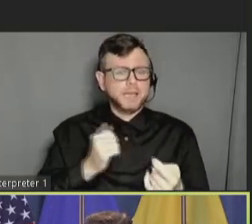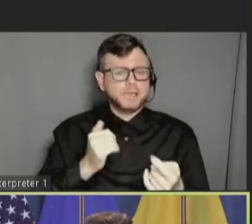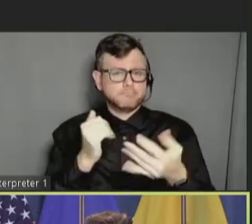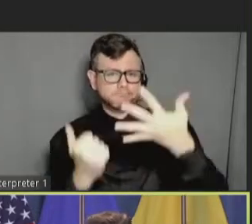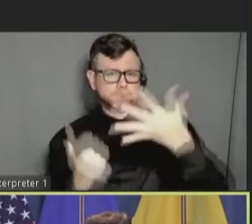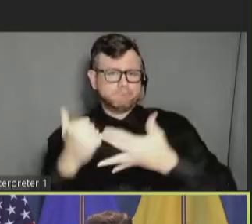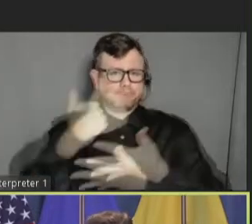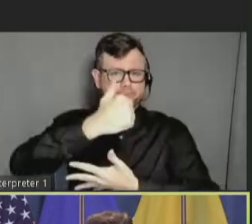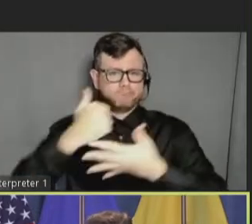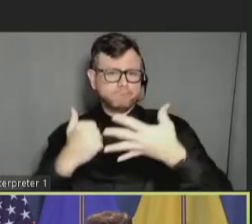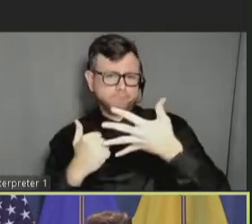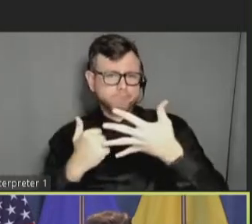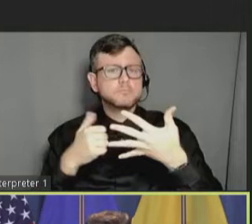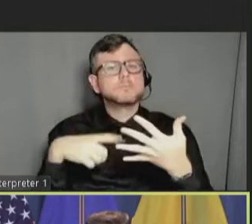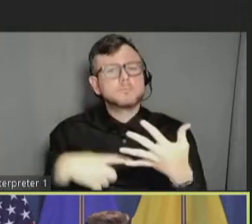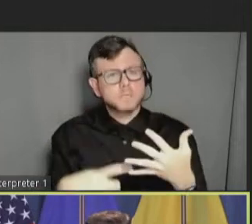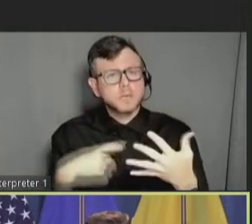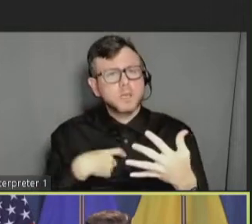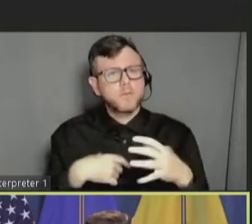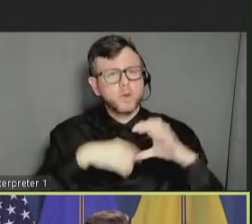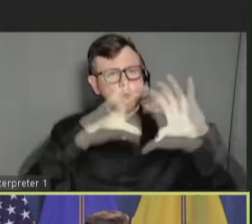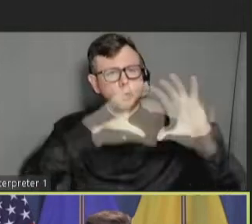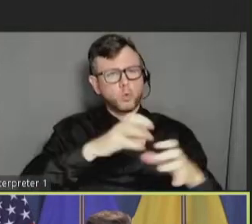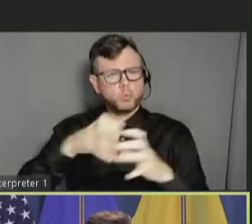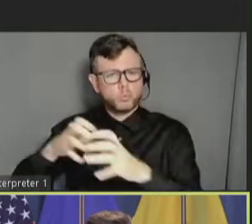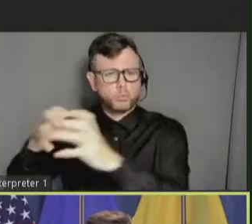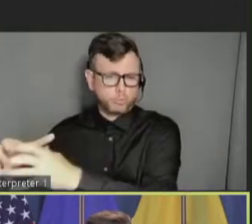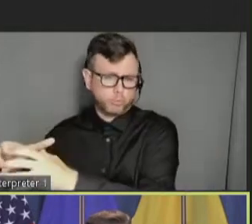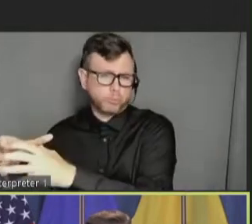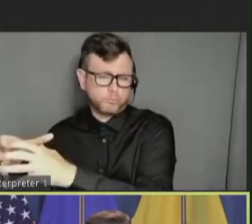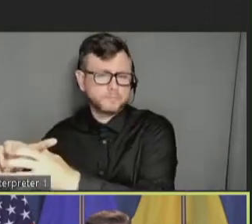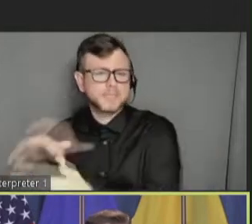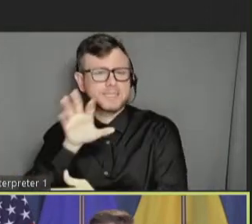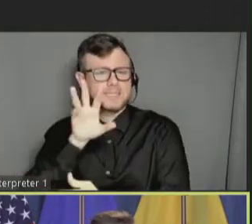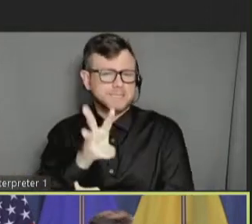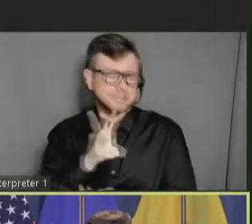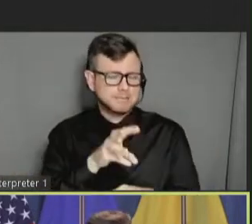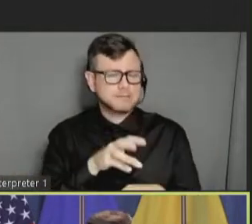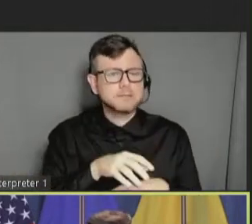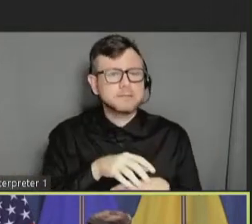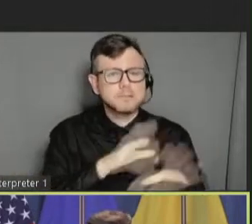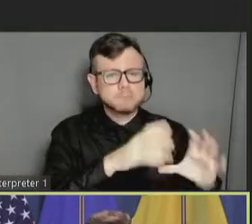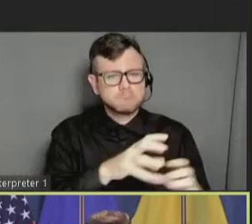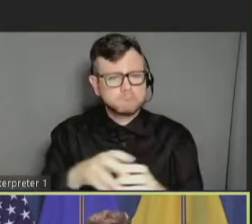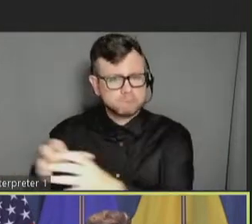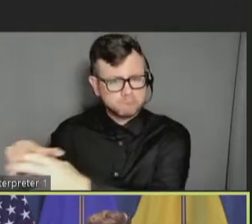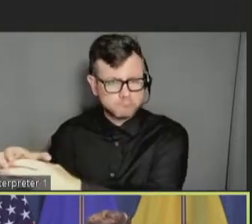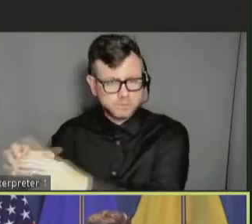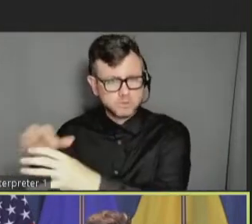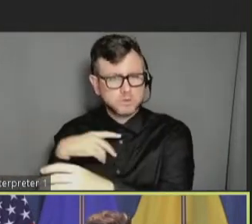their overall performance into six tiers representing varying degrees of readiness,